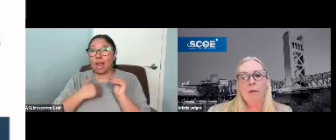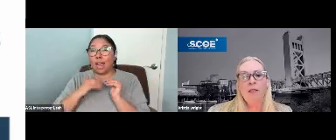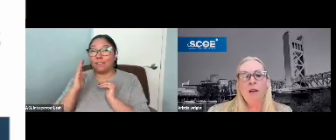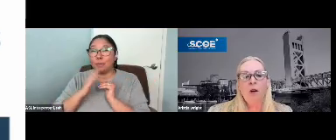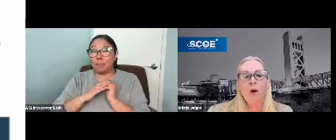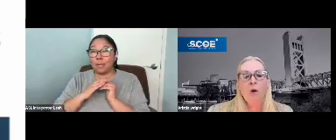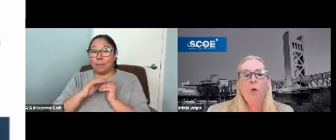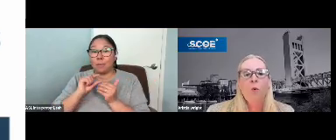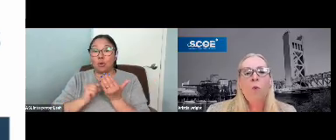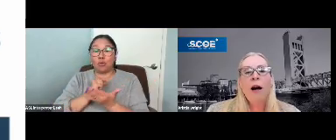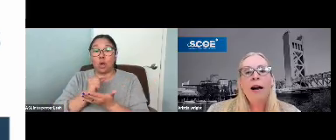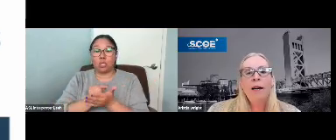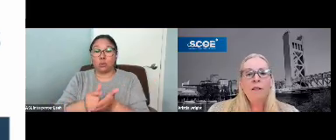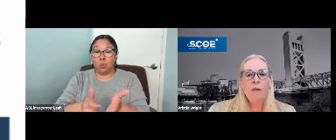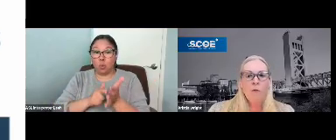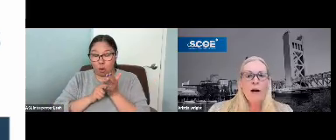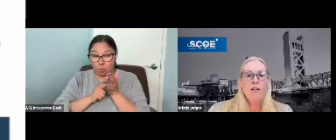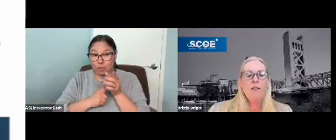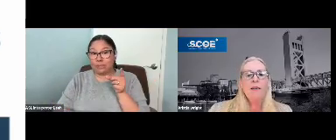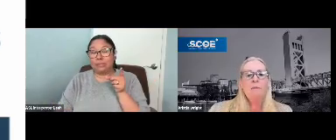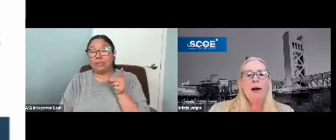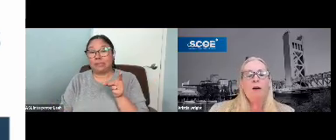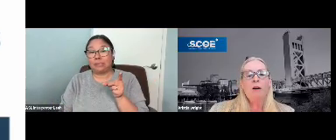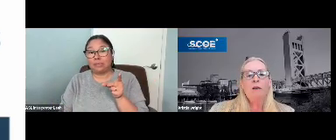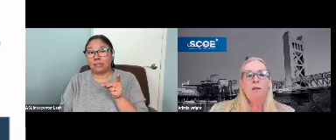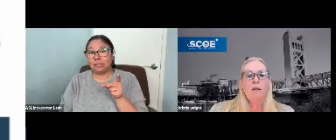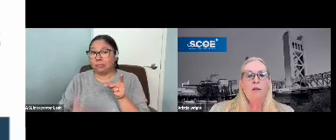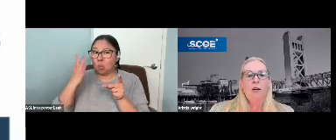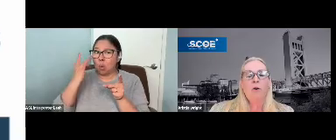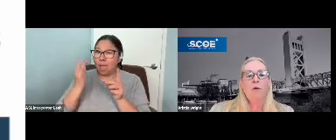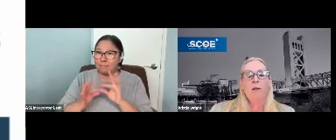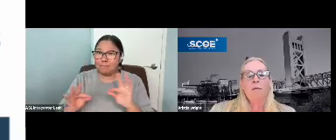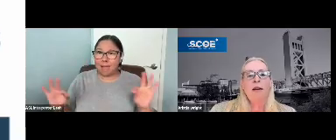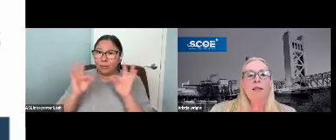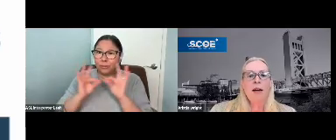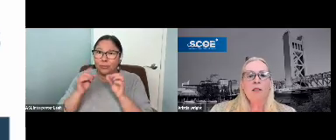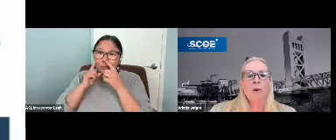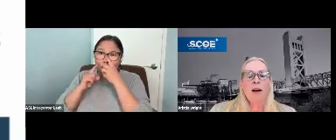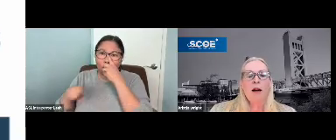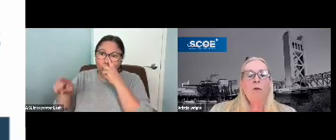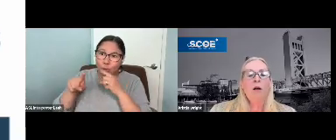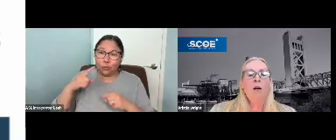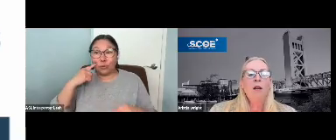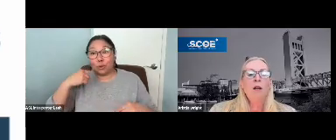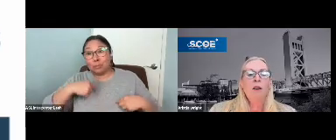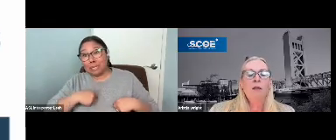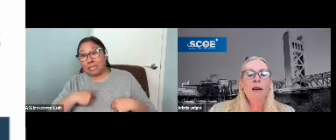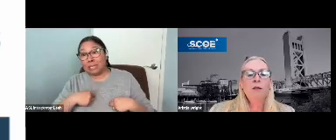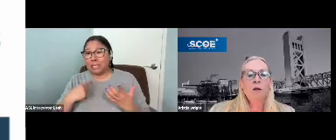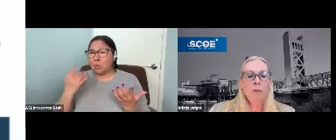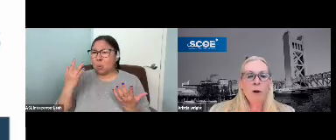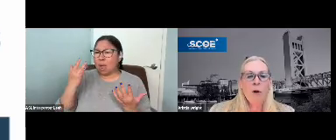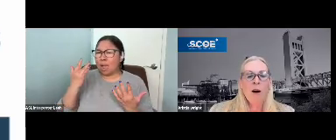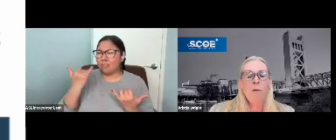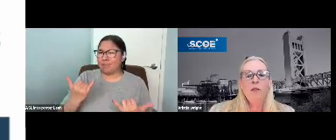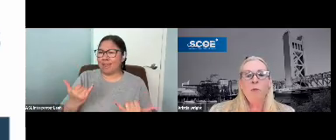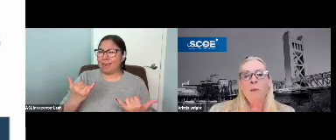requirements. Why why should these matter to you, to me, to us right now? These are the requirements